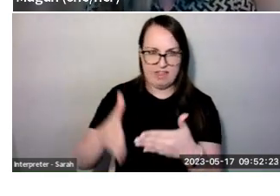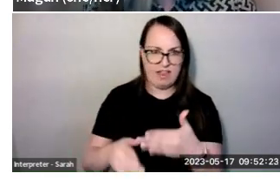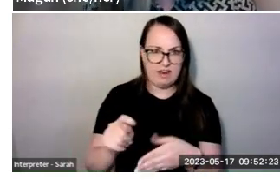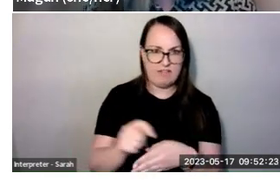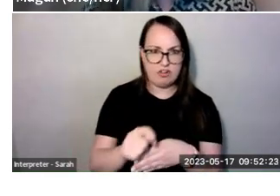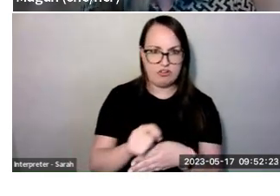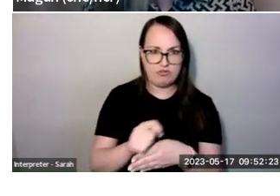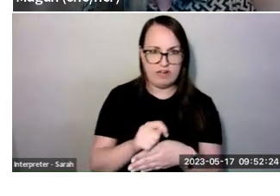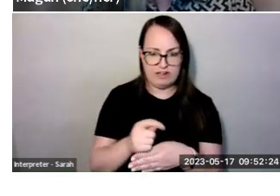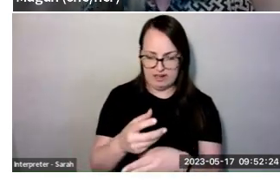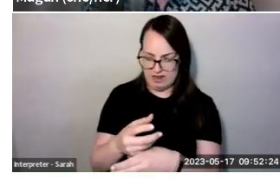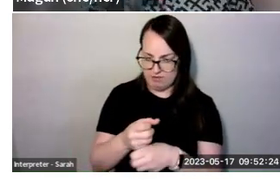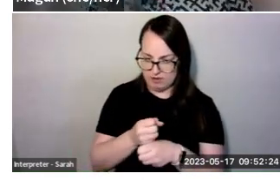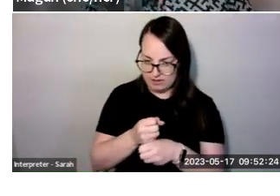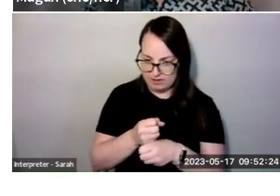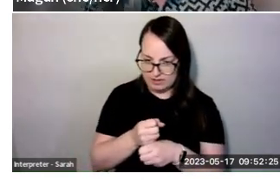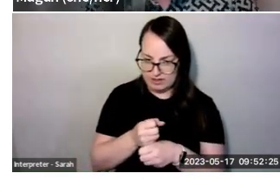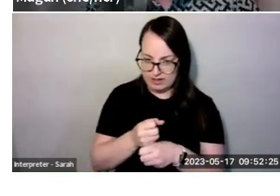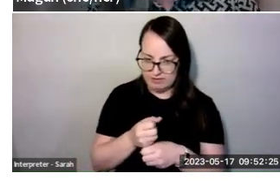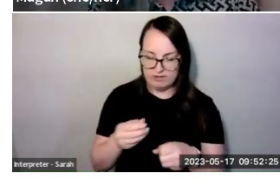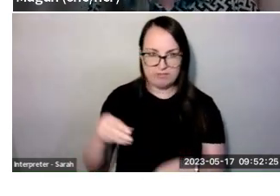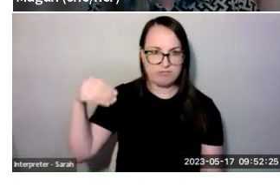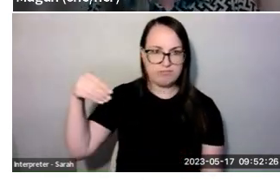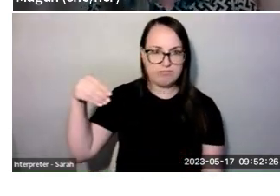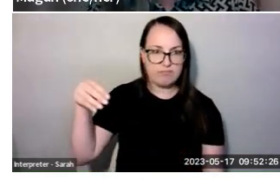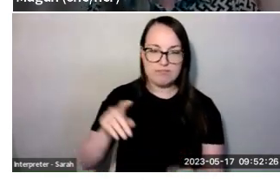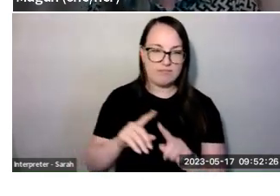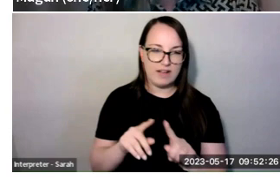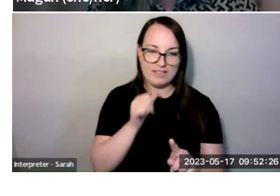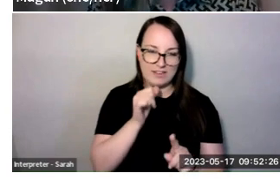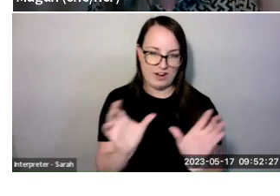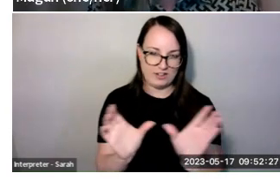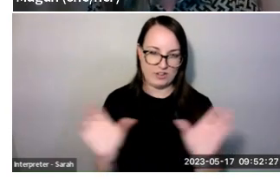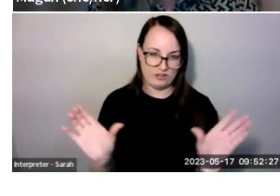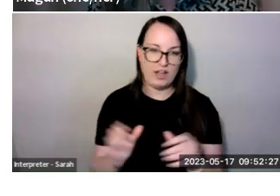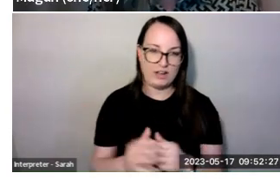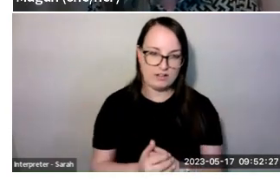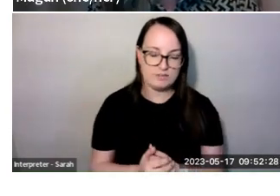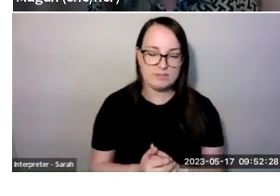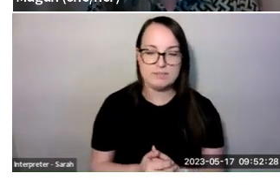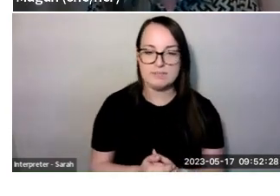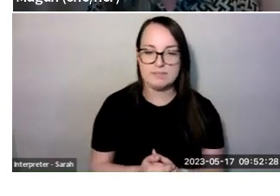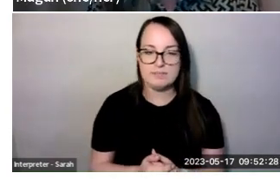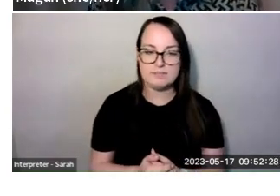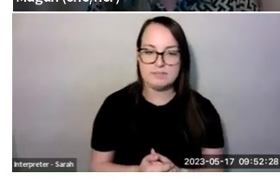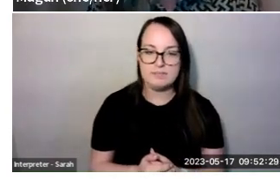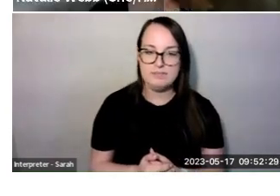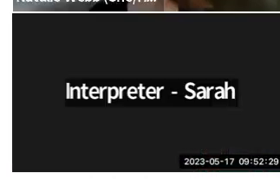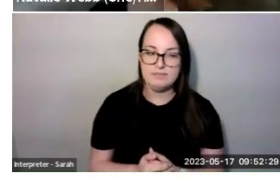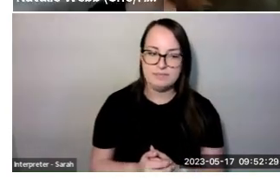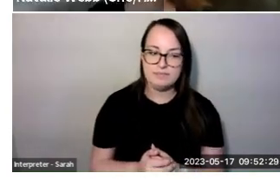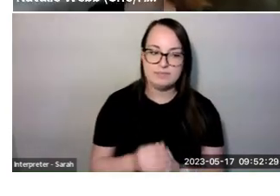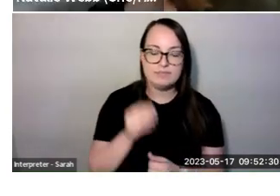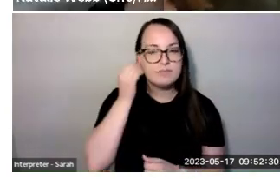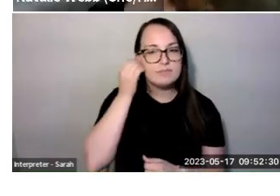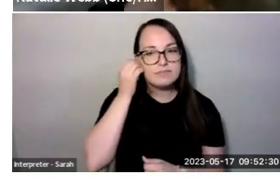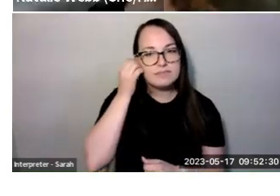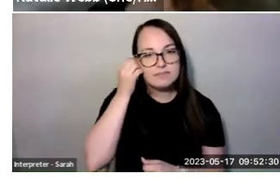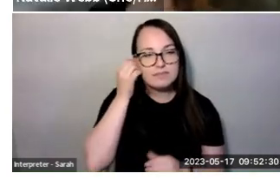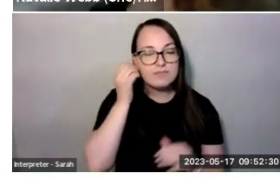They might hand you a paper certificate that they got at the end of a training somewhere.